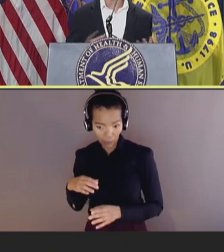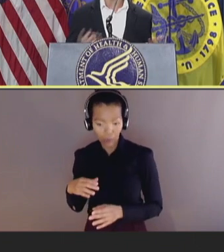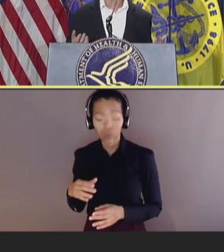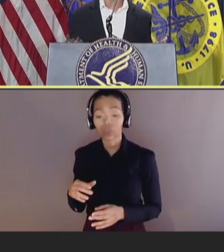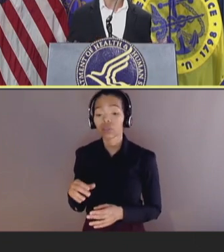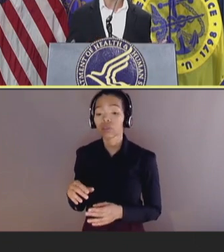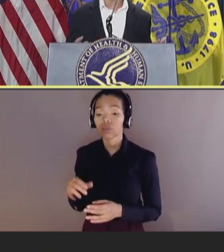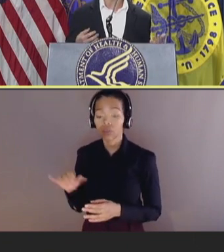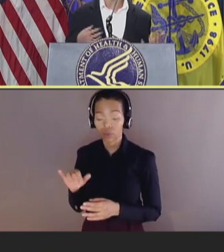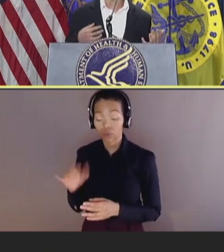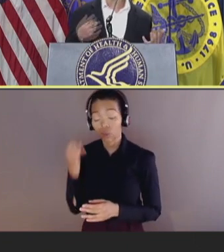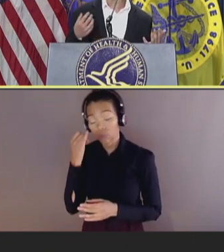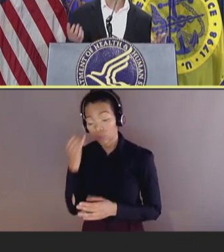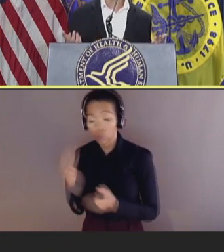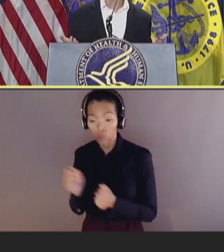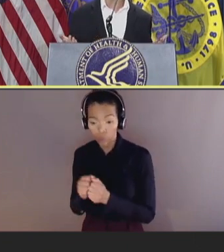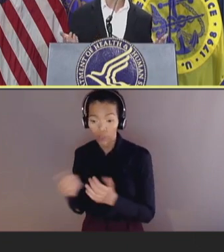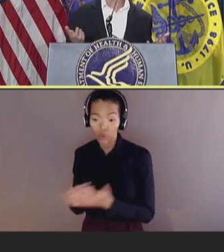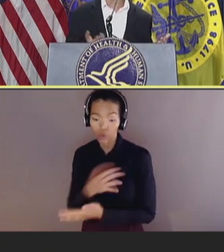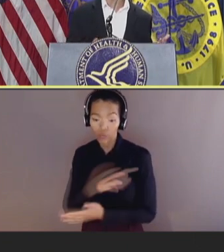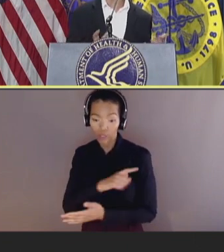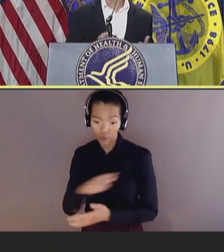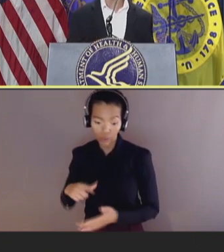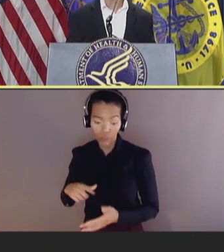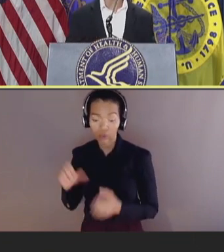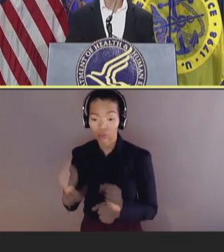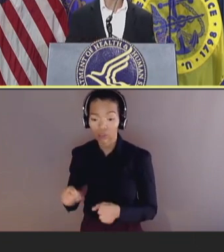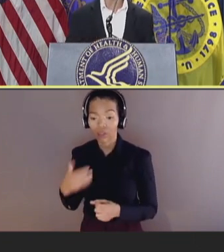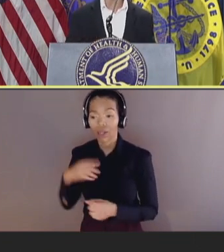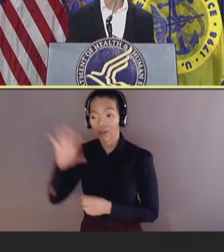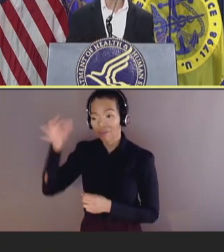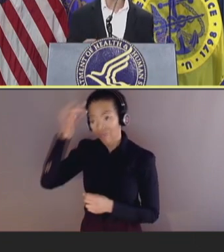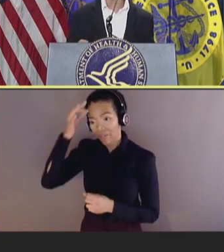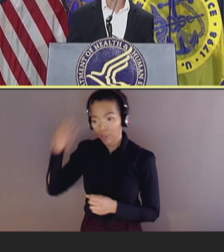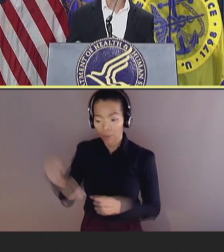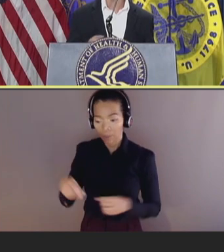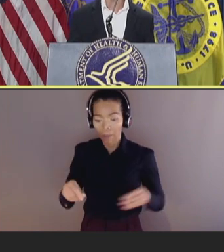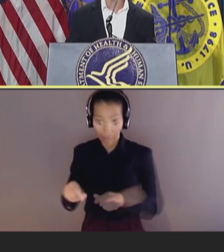increasing the federal match to state Medicaid programs to incentivize them to increase the